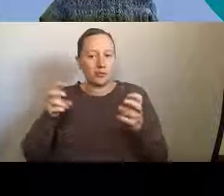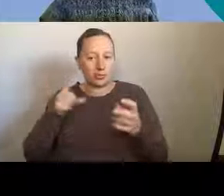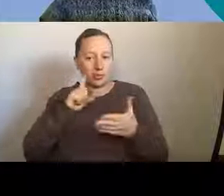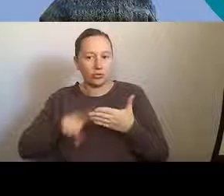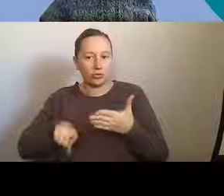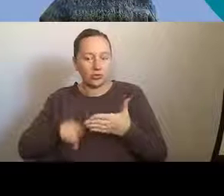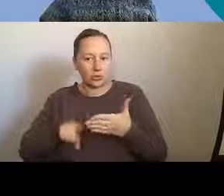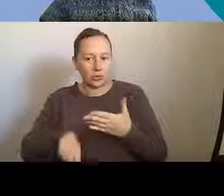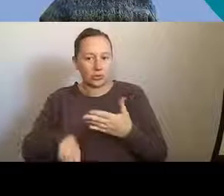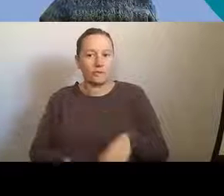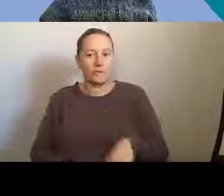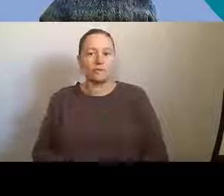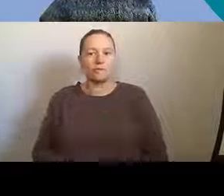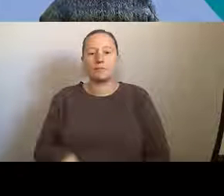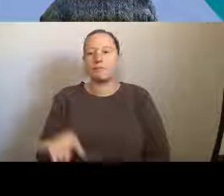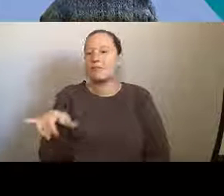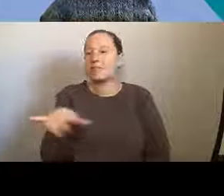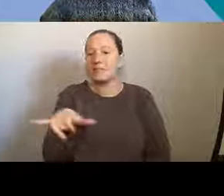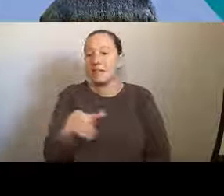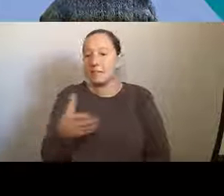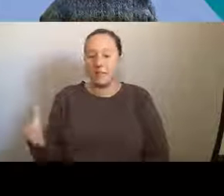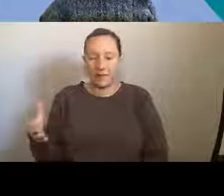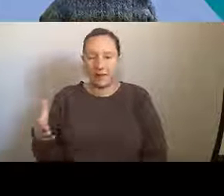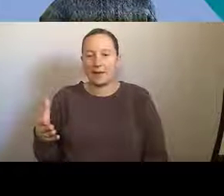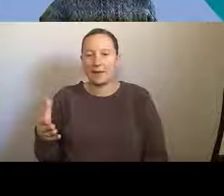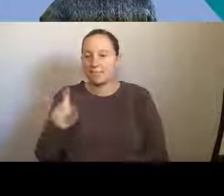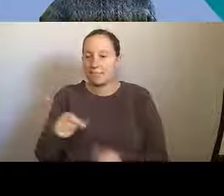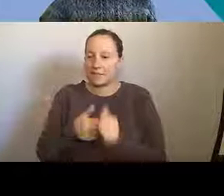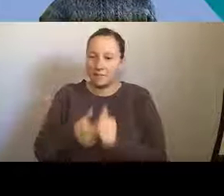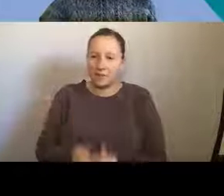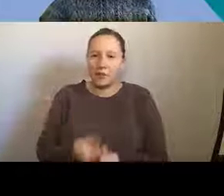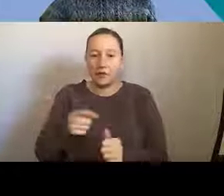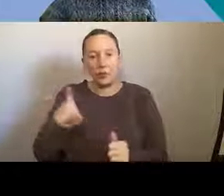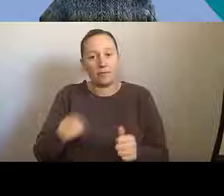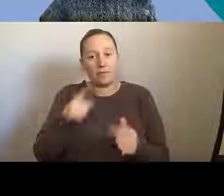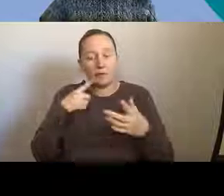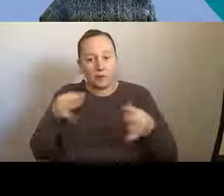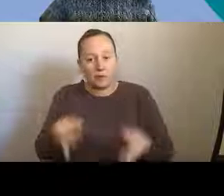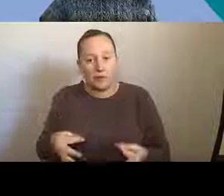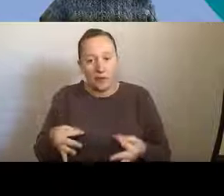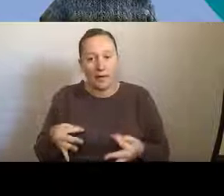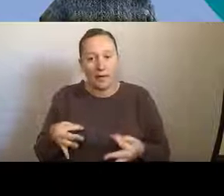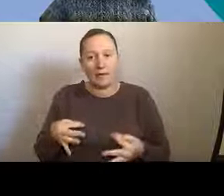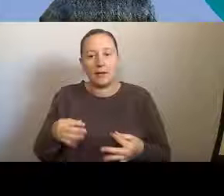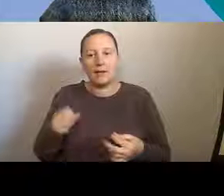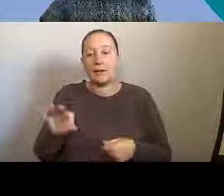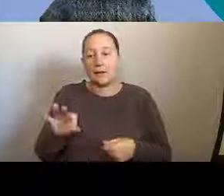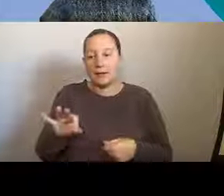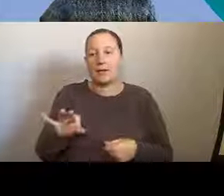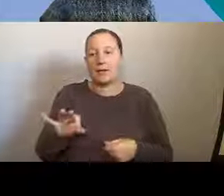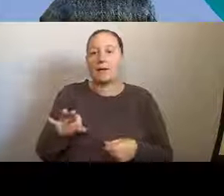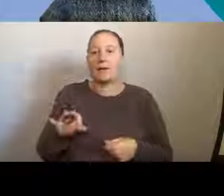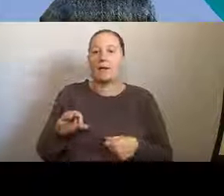and the same situation applies. So you have two options, you have to decide whether it qualifies. The entire research fits into the conditions